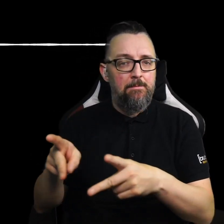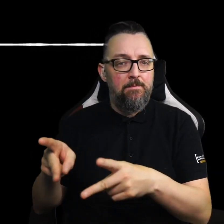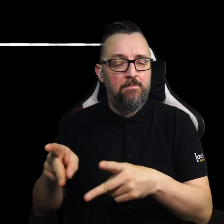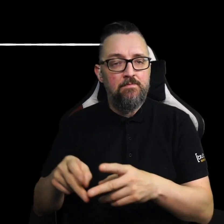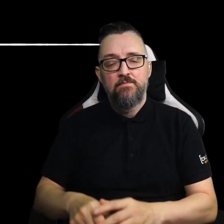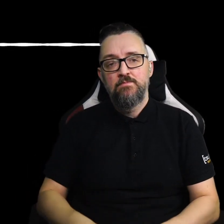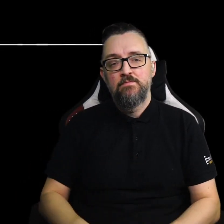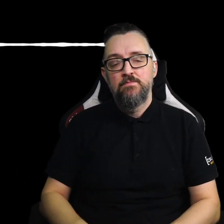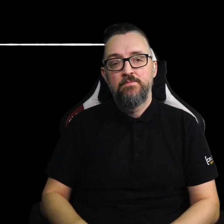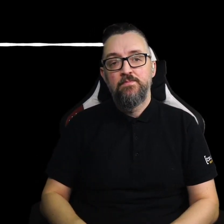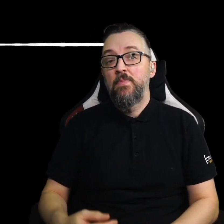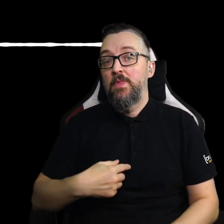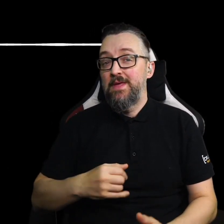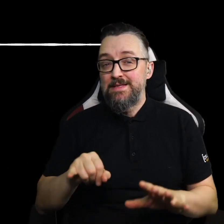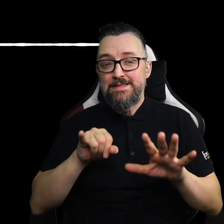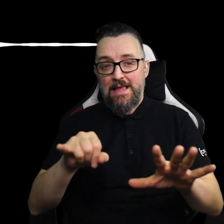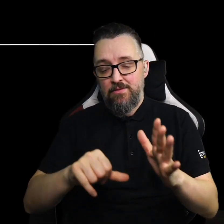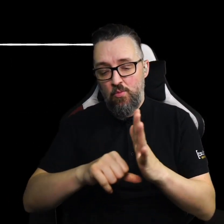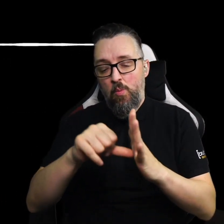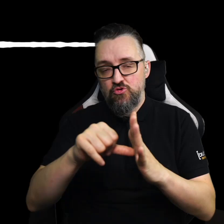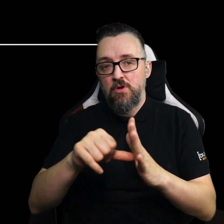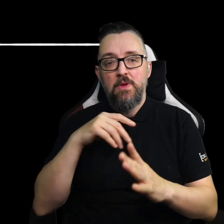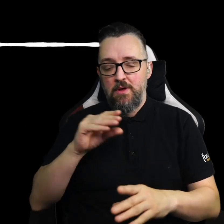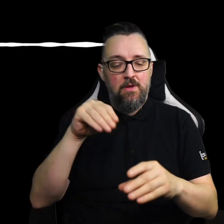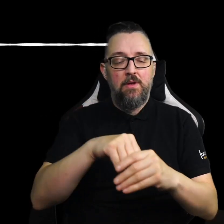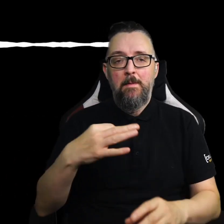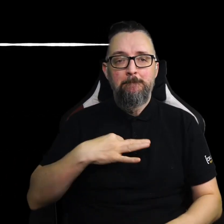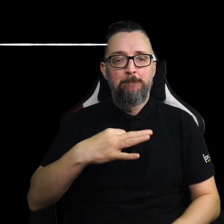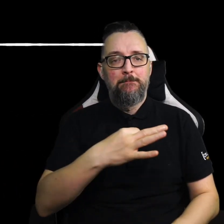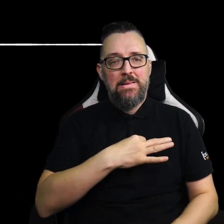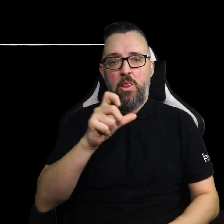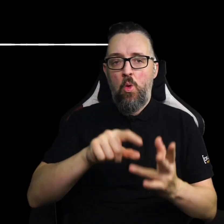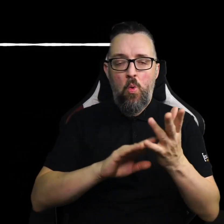After my sixth consecutive surgery, I was put into a medically-induced coma.